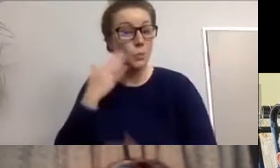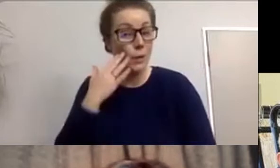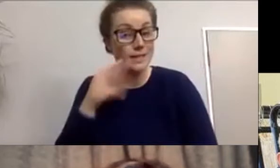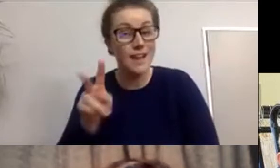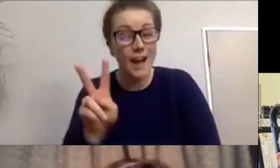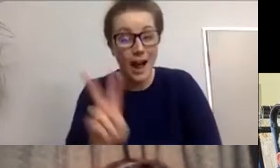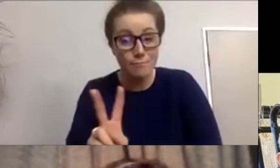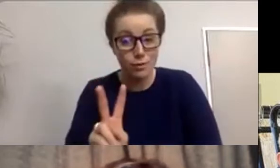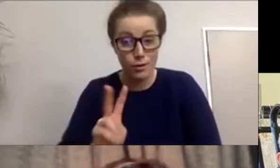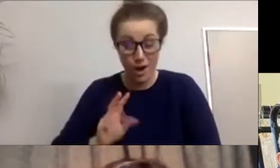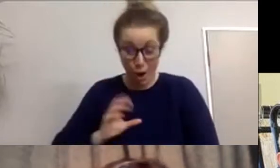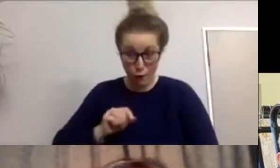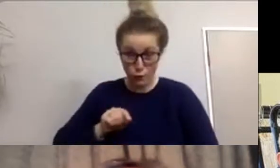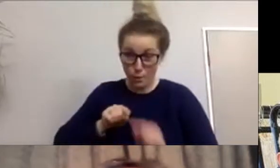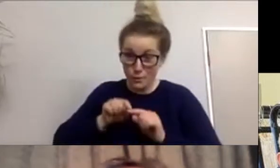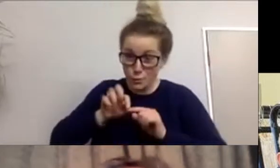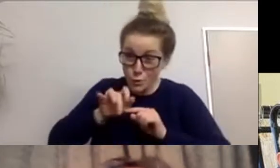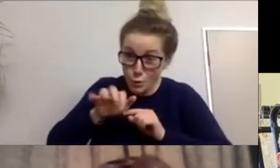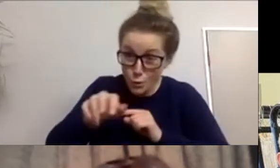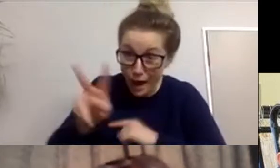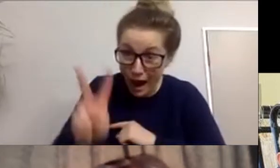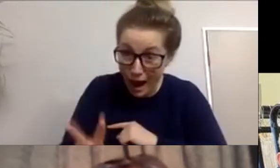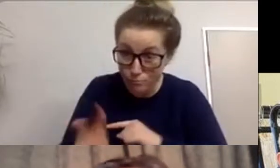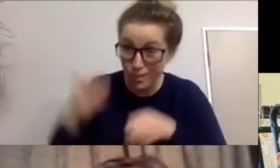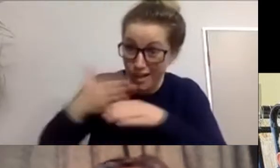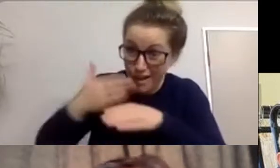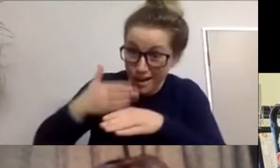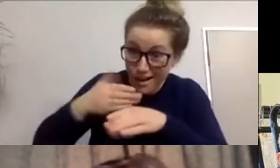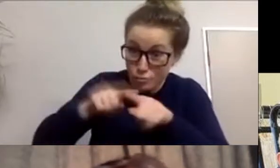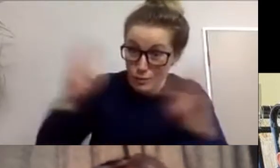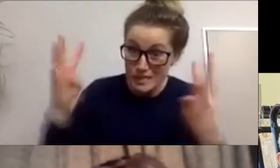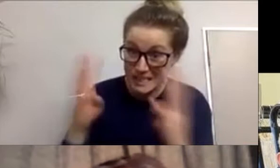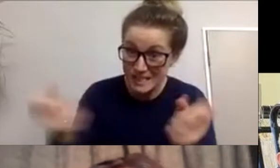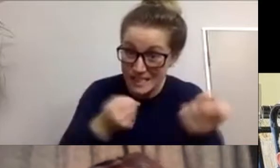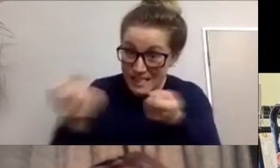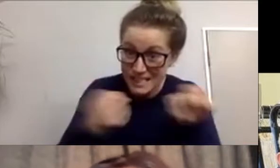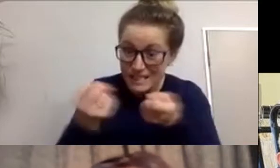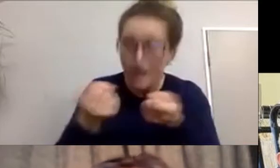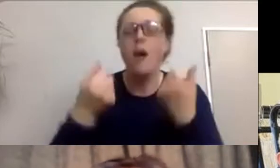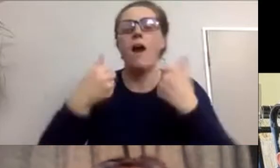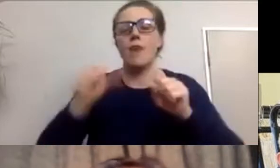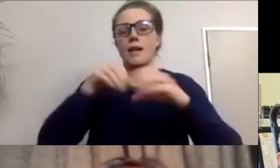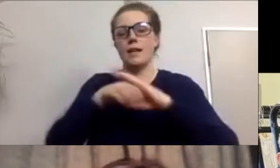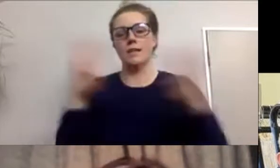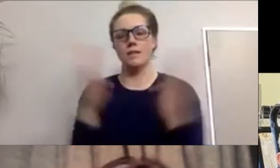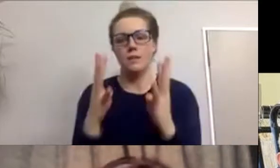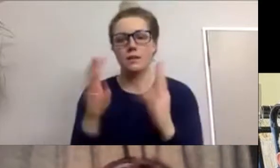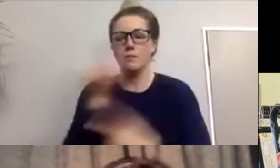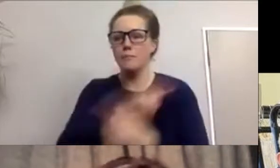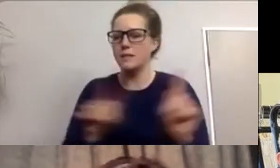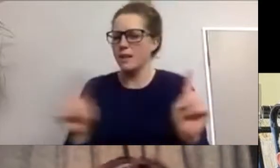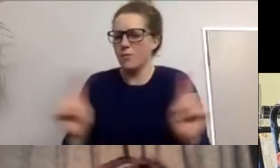and my tactic to convince them to finally do that meeting was on the